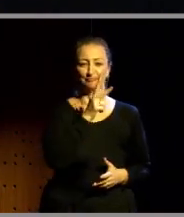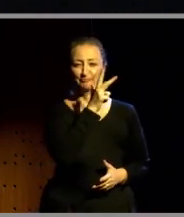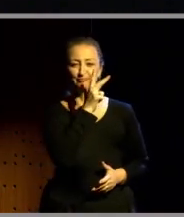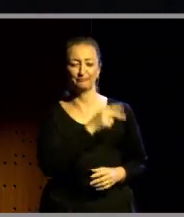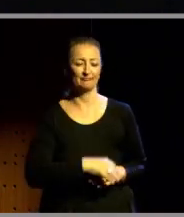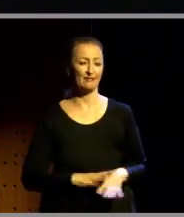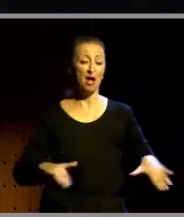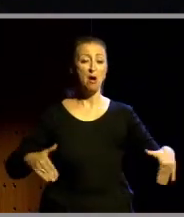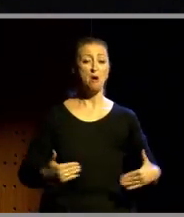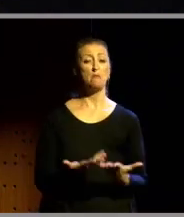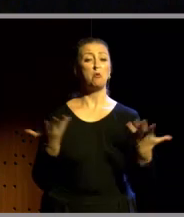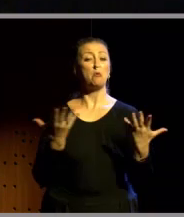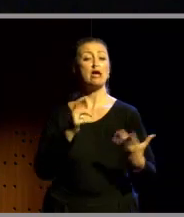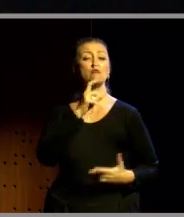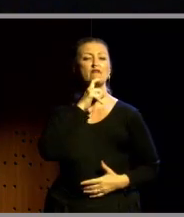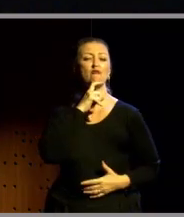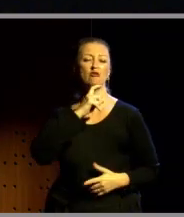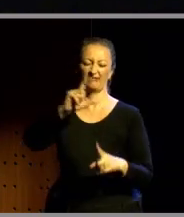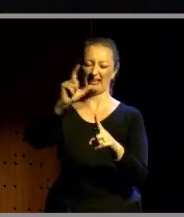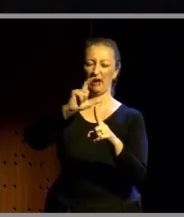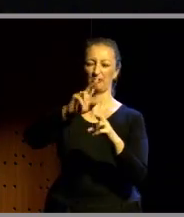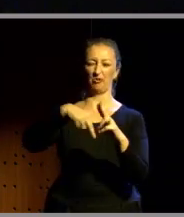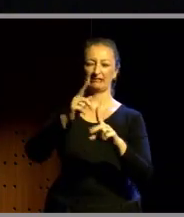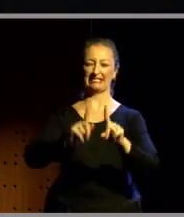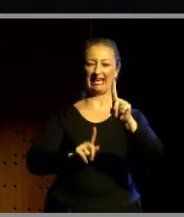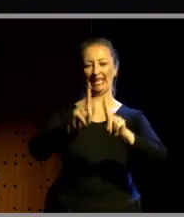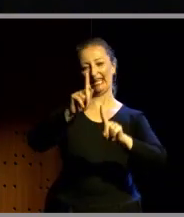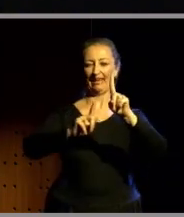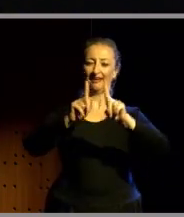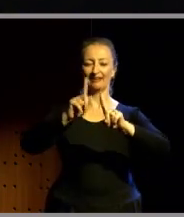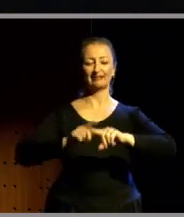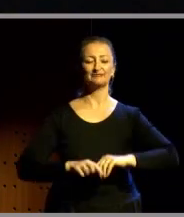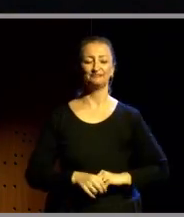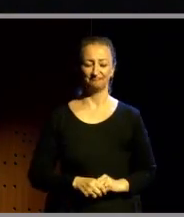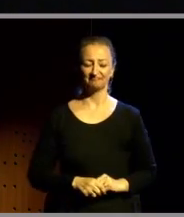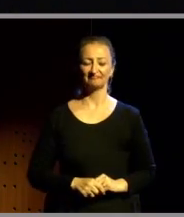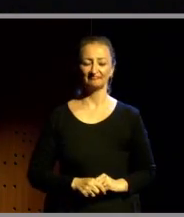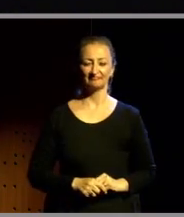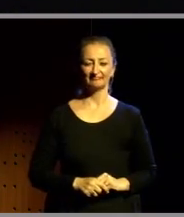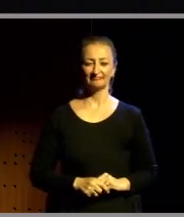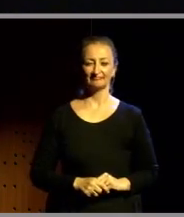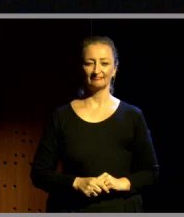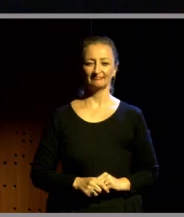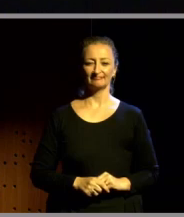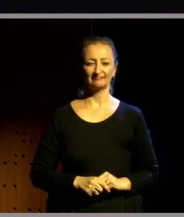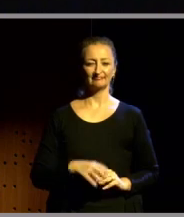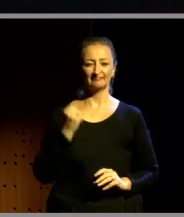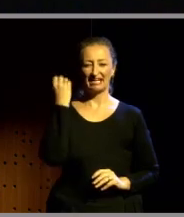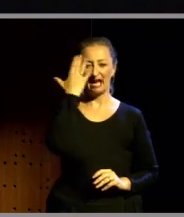Born and bred in Redfern, capital of Sydney. AUDIENCE: Aboriginal and black Redfern.